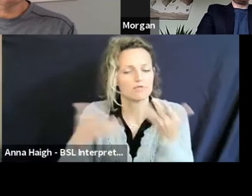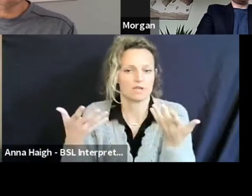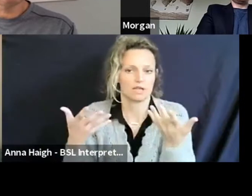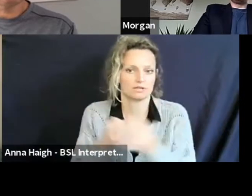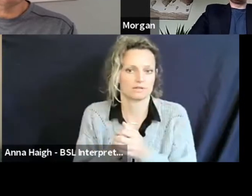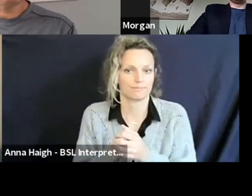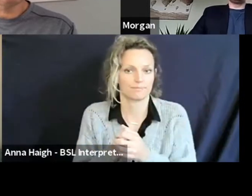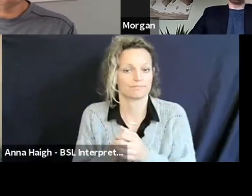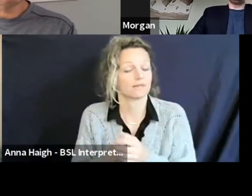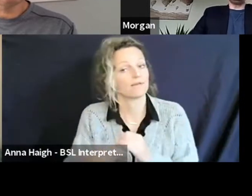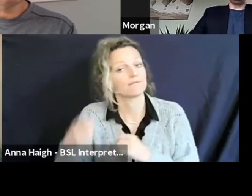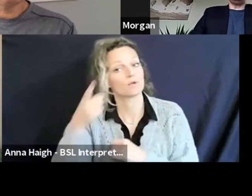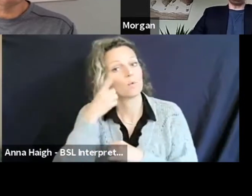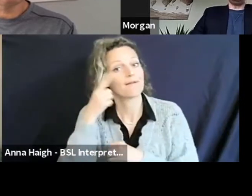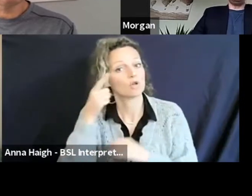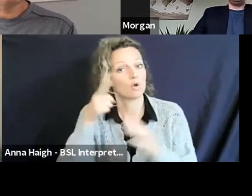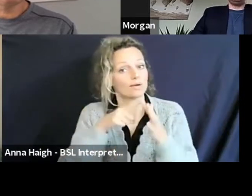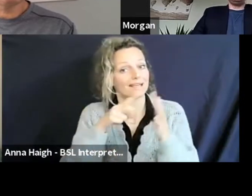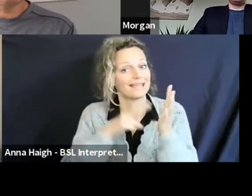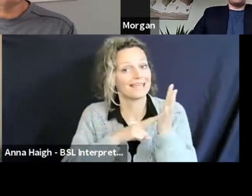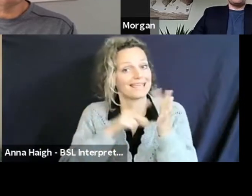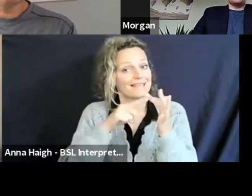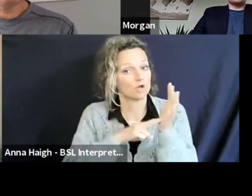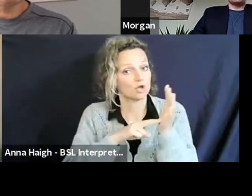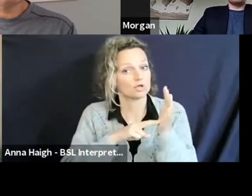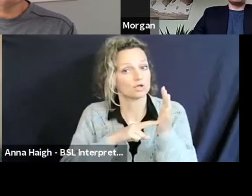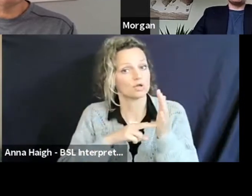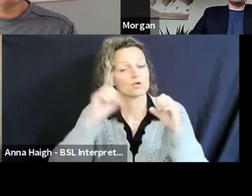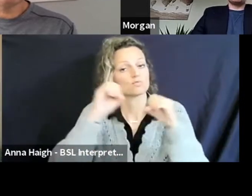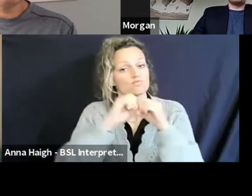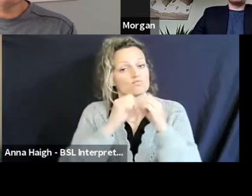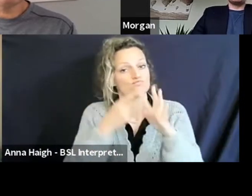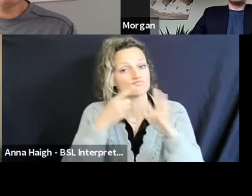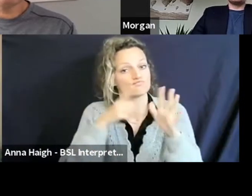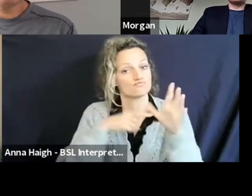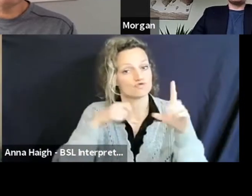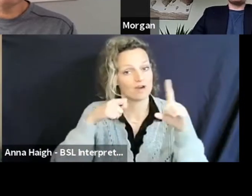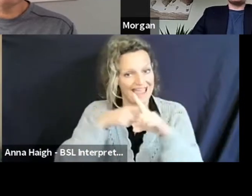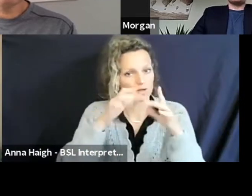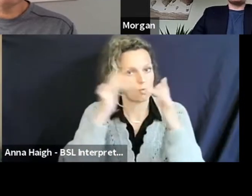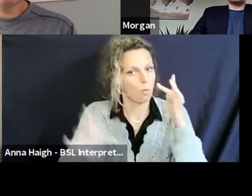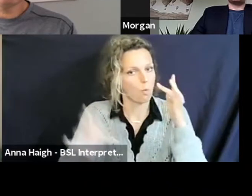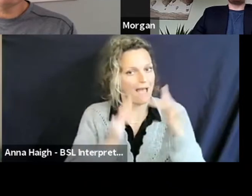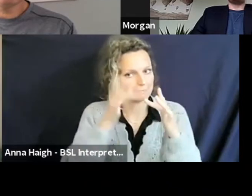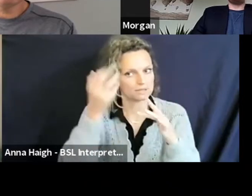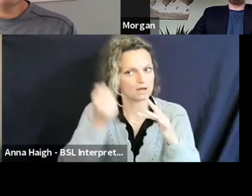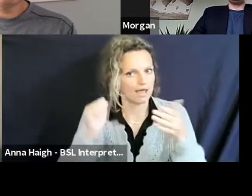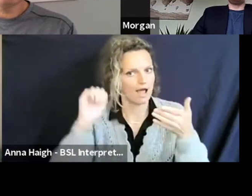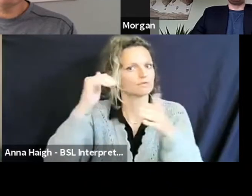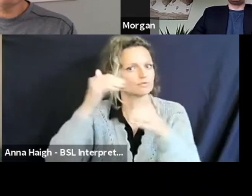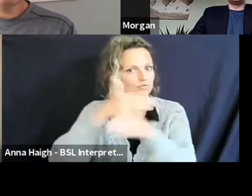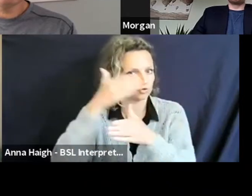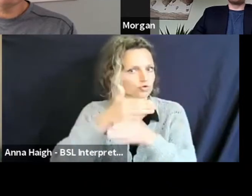So no matter what their background or experience, there is lots of opportunities.